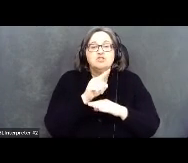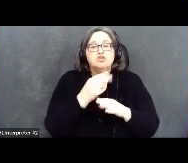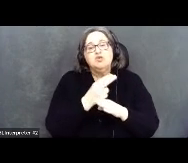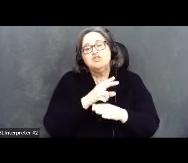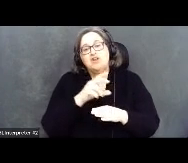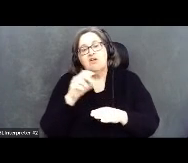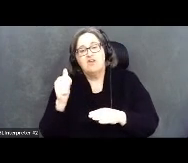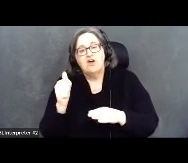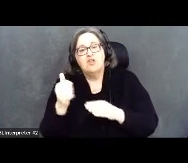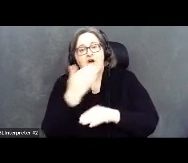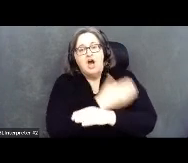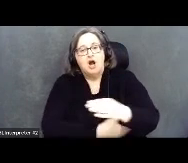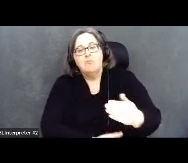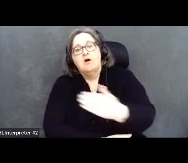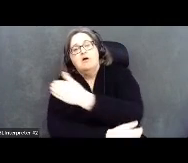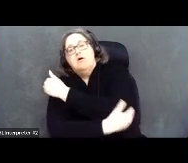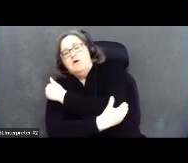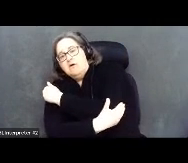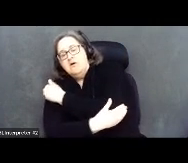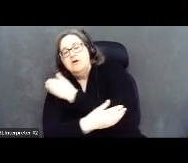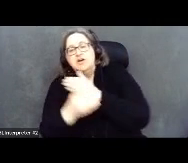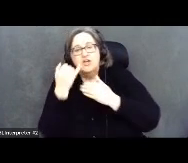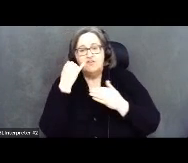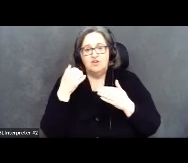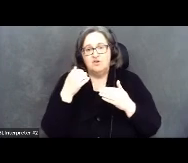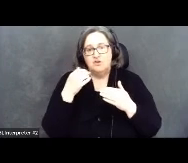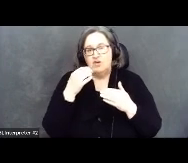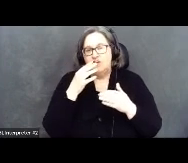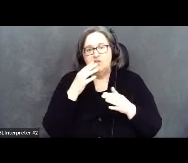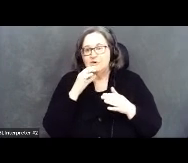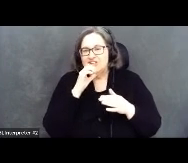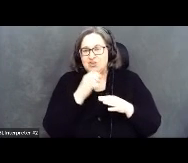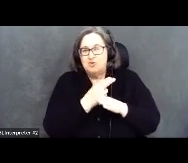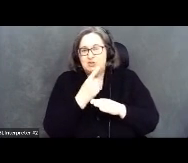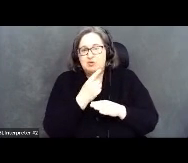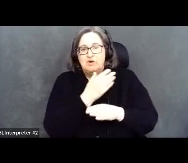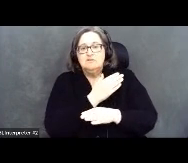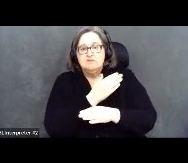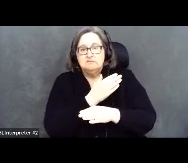If anybody is on here that you have neglected one side, the Sphinx cat works pretty well.